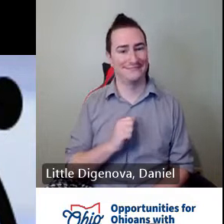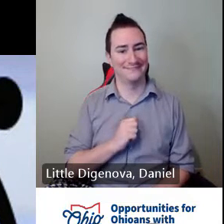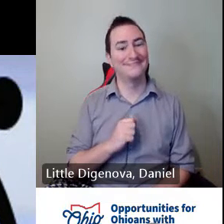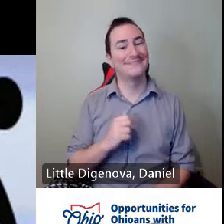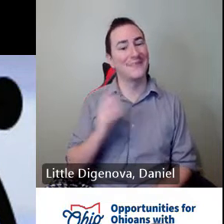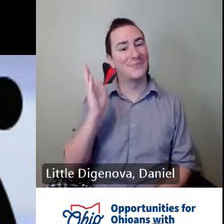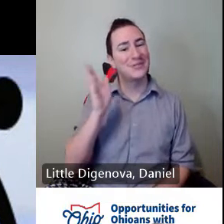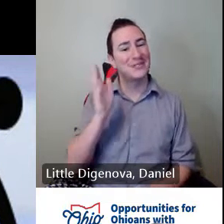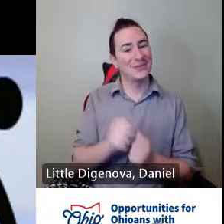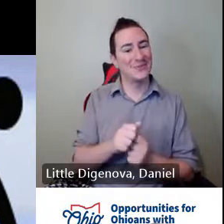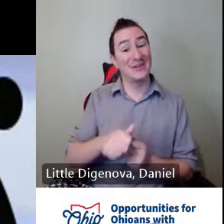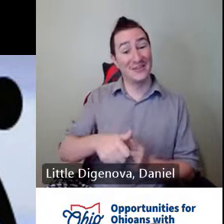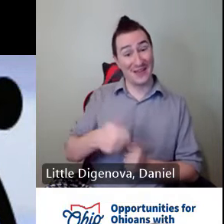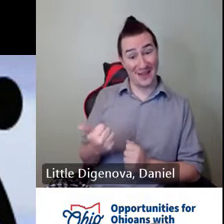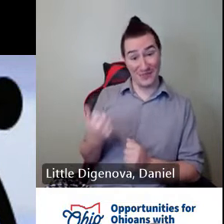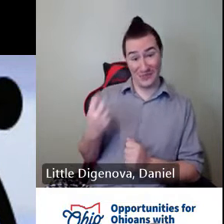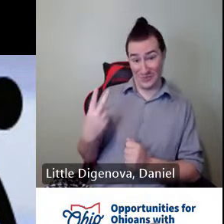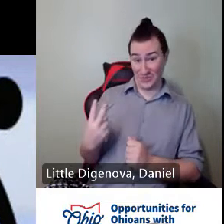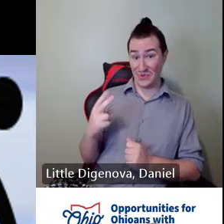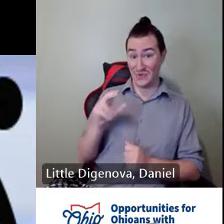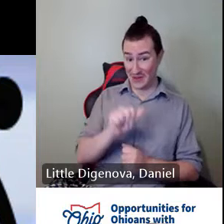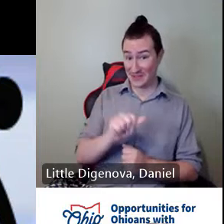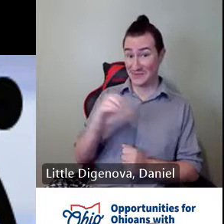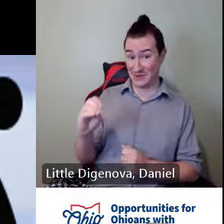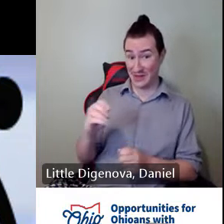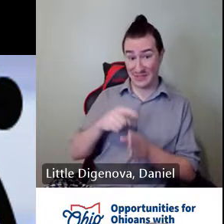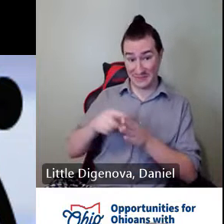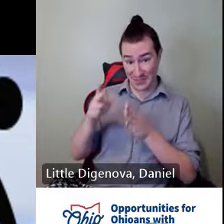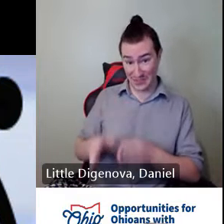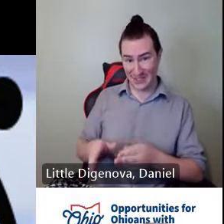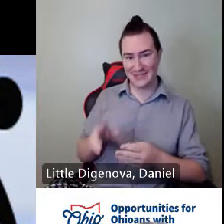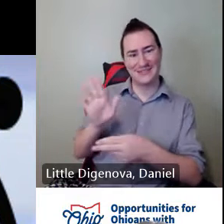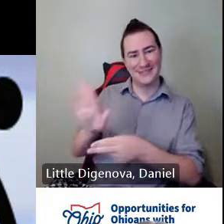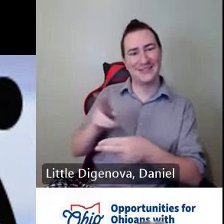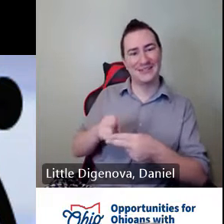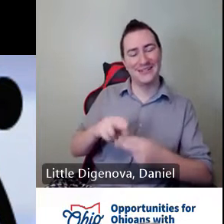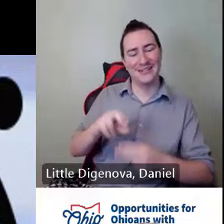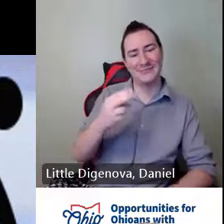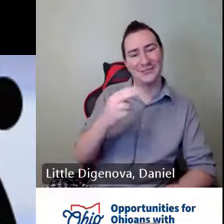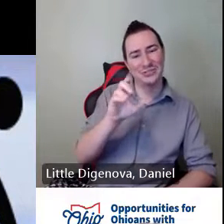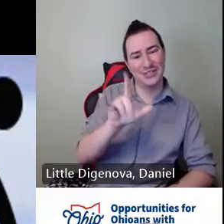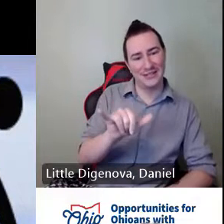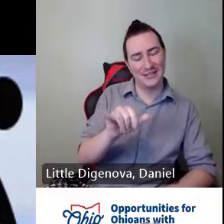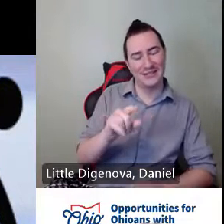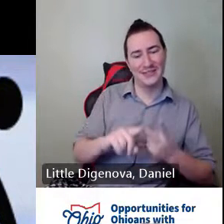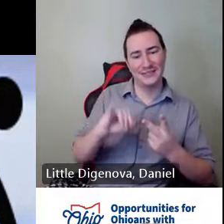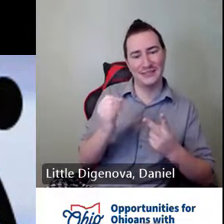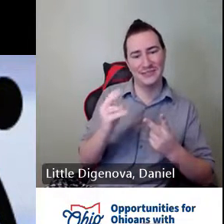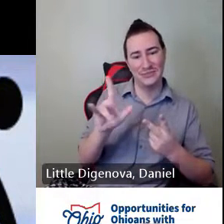Accessible Ohio Specialists, Shelly and Julia. Shelly, would you please introduce yourself? Shelly: Thank you, Julie.